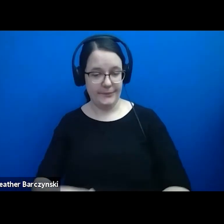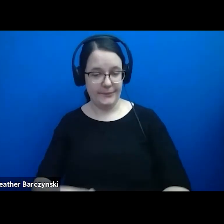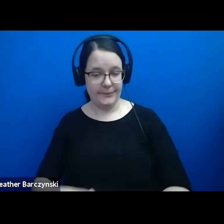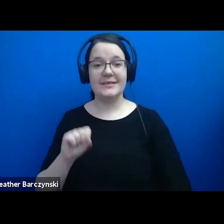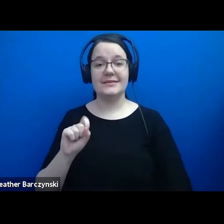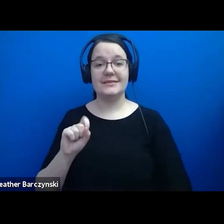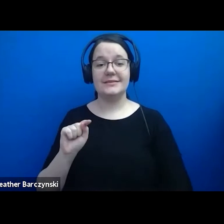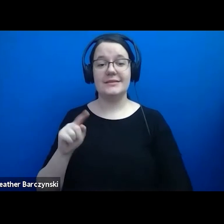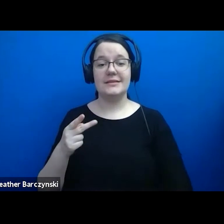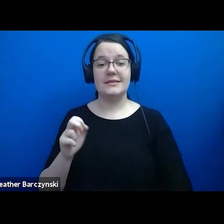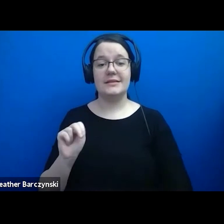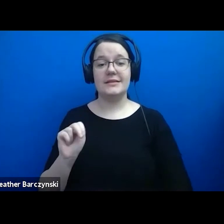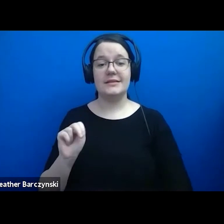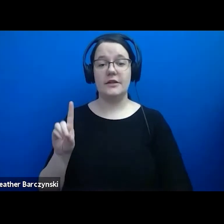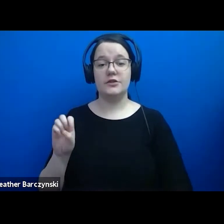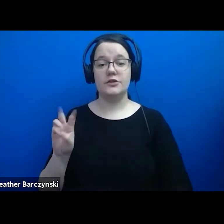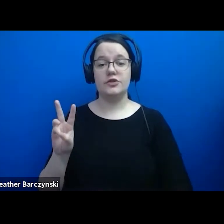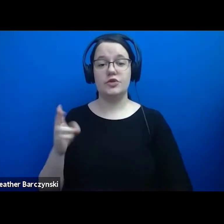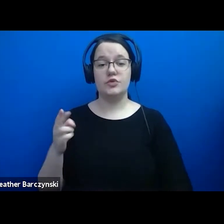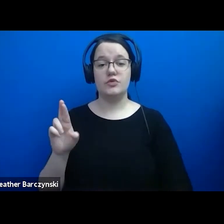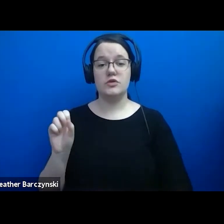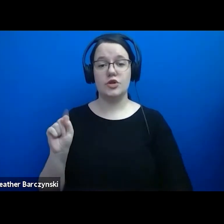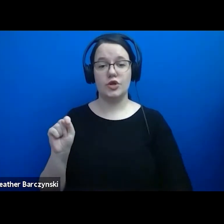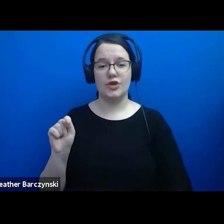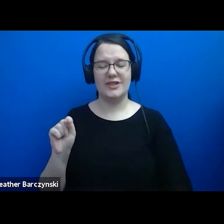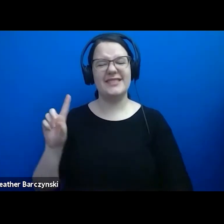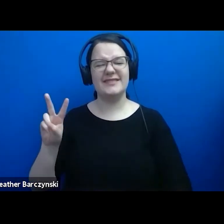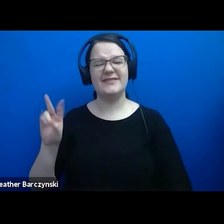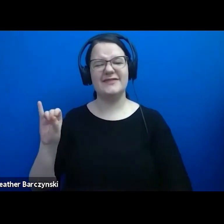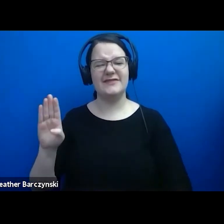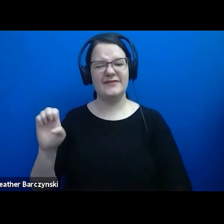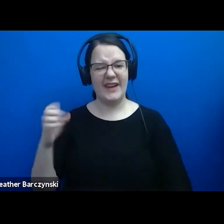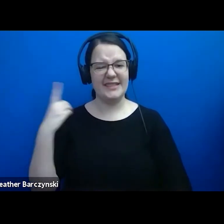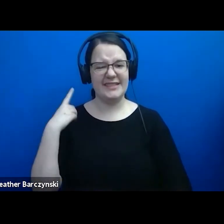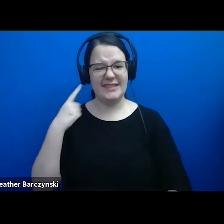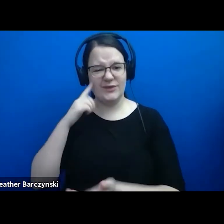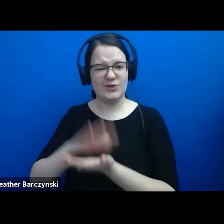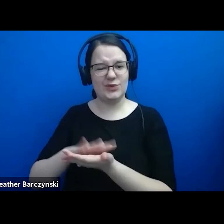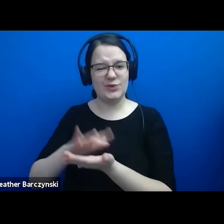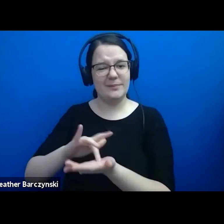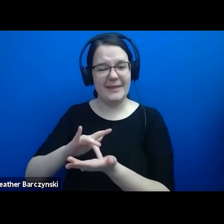research at the school of medicine and dentistry will both moderate and introduce our participants